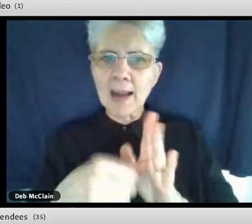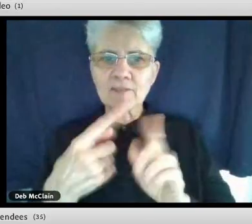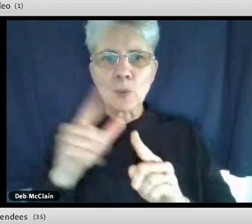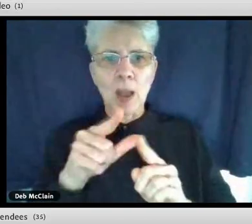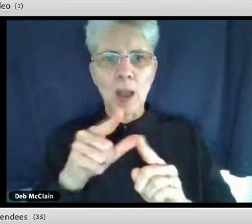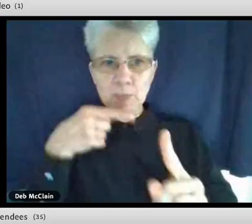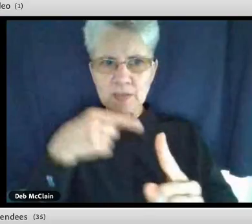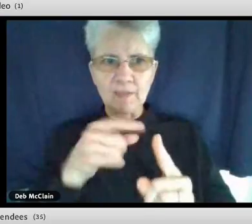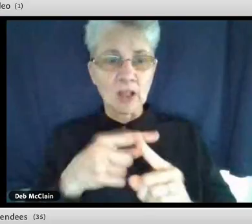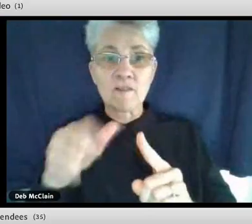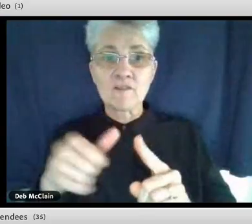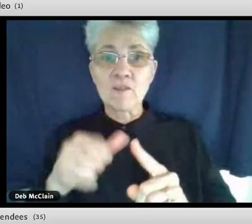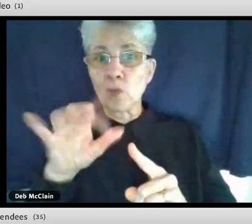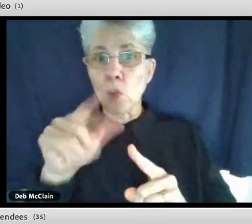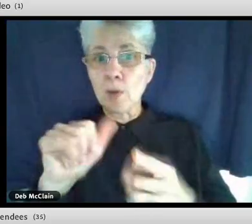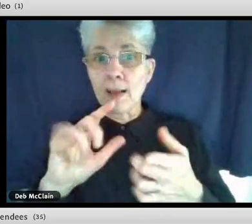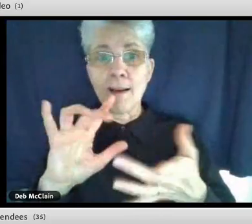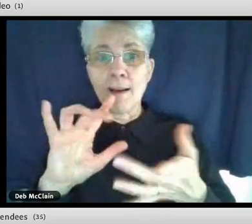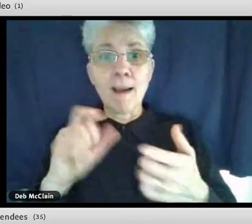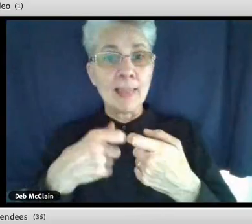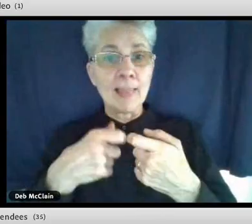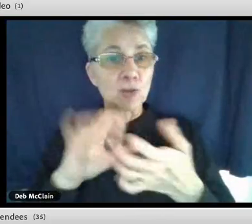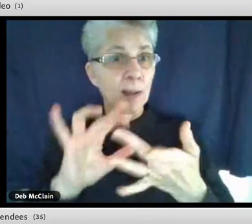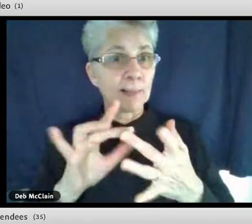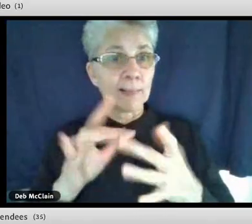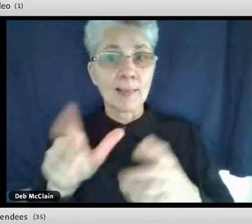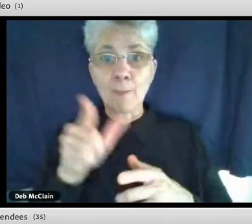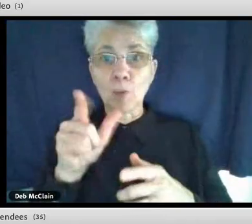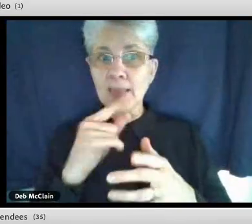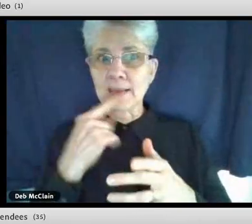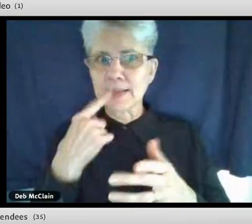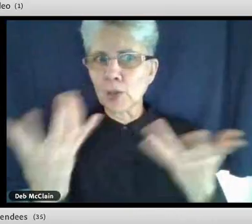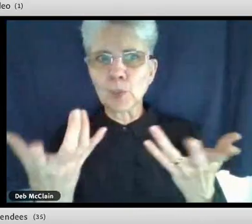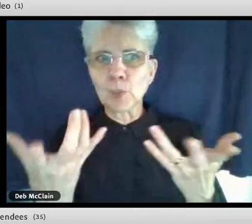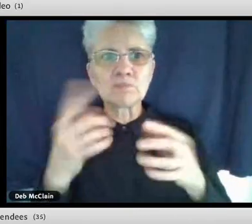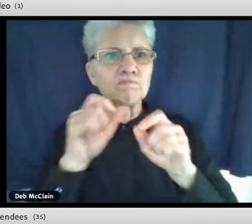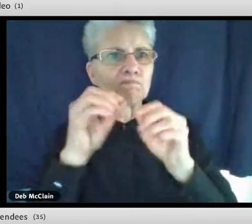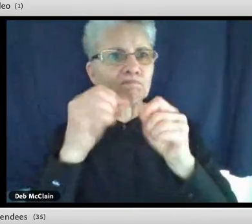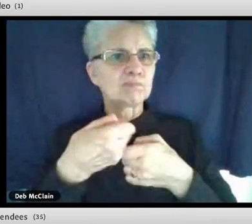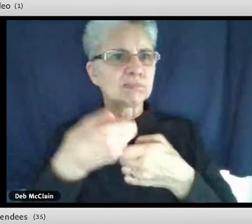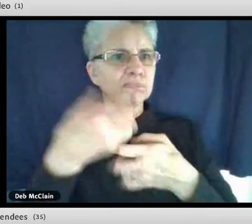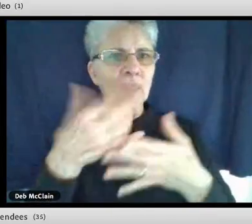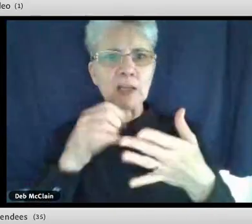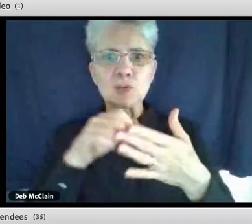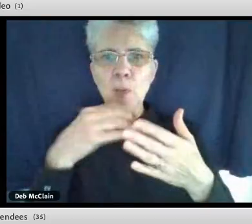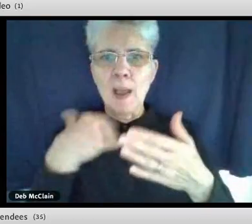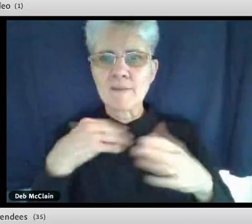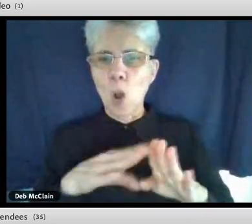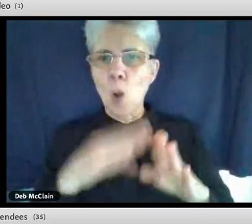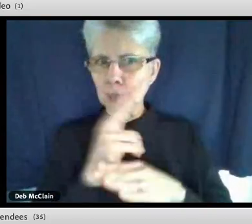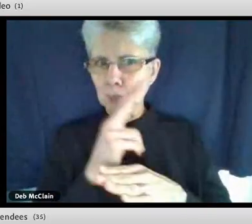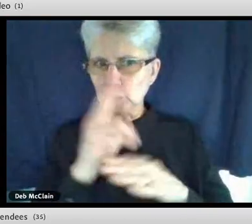And they show you some of the favorites. You can highlight from your library specifically or from the Florida Electronic Library, and they tell you, you know,